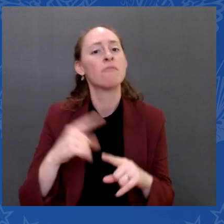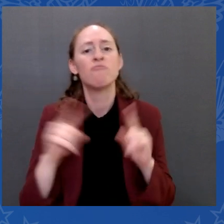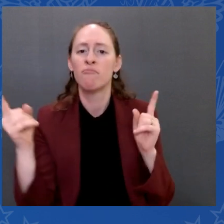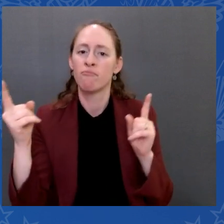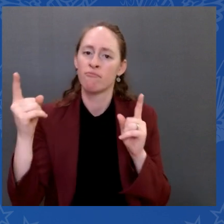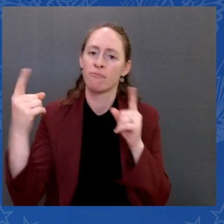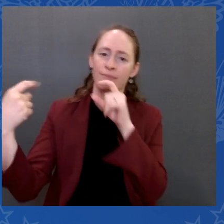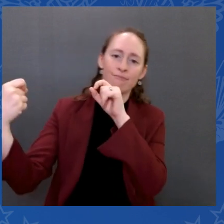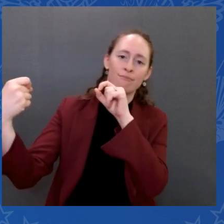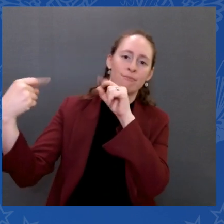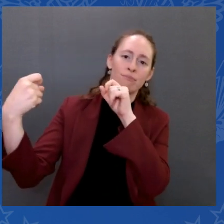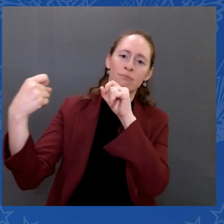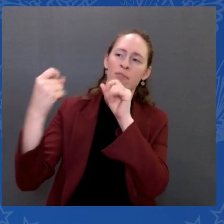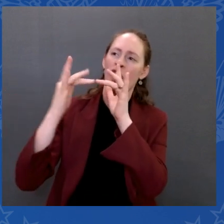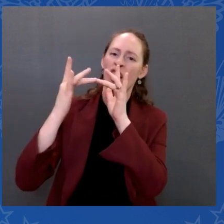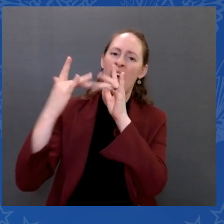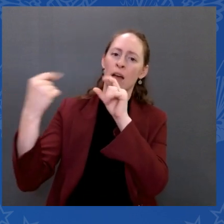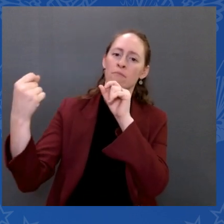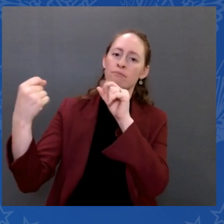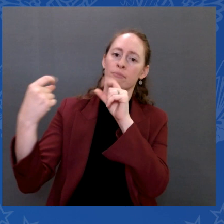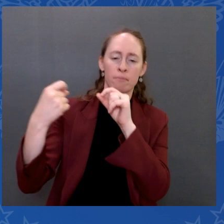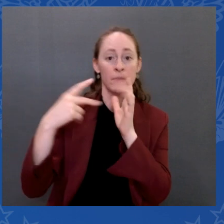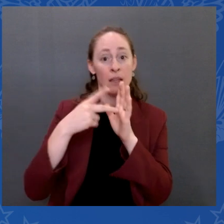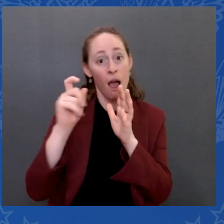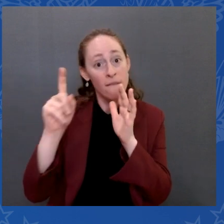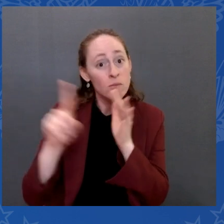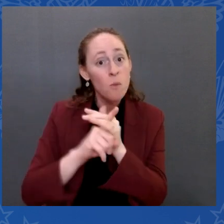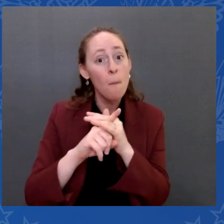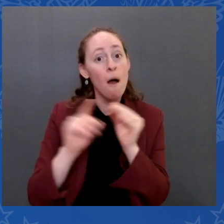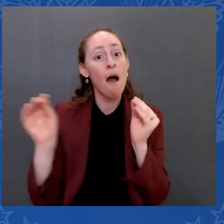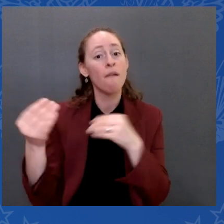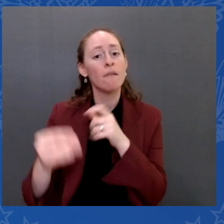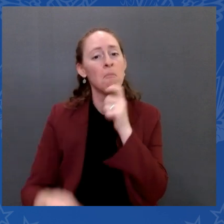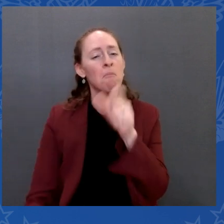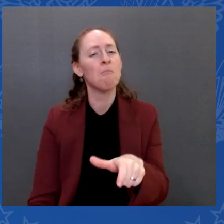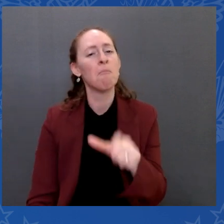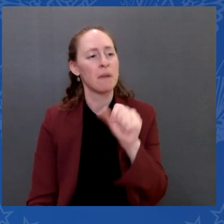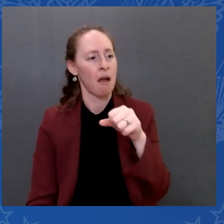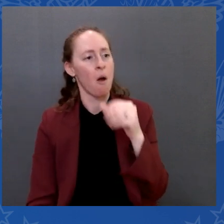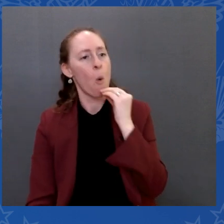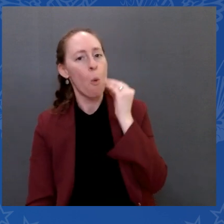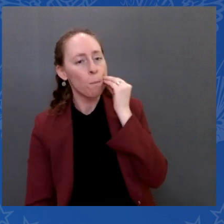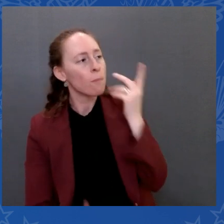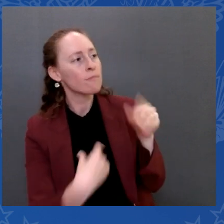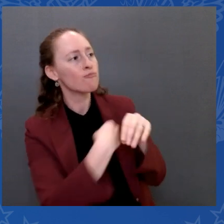and actually customize that therapy for that individual patient. And the outcomes are just much better,